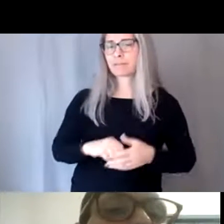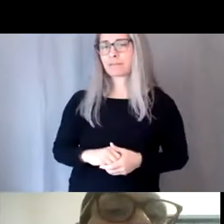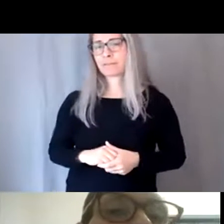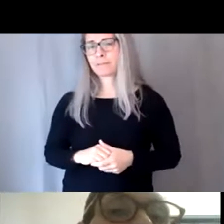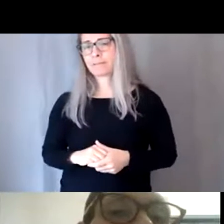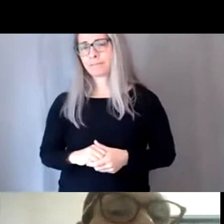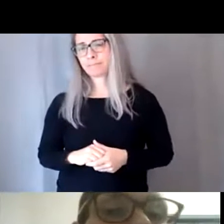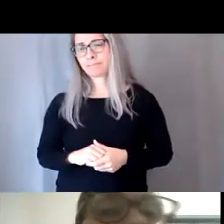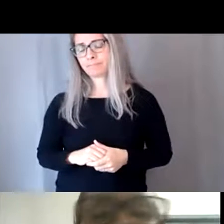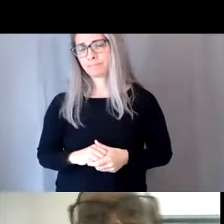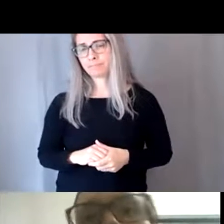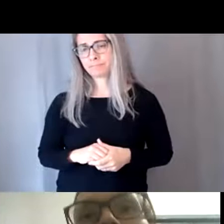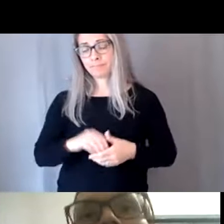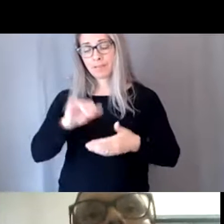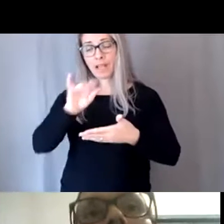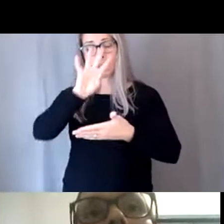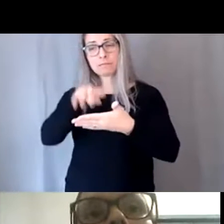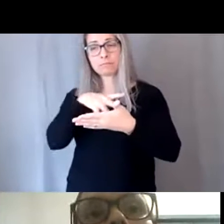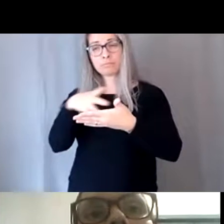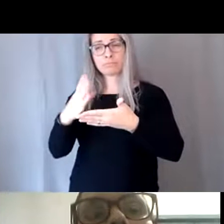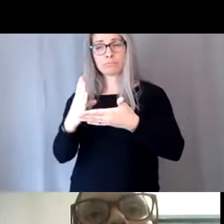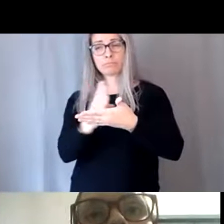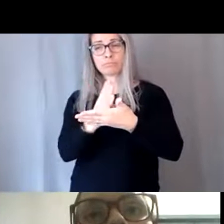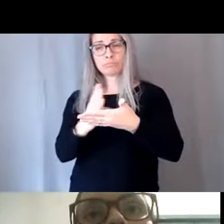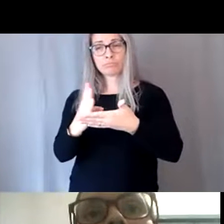and this approval of this index